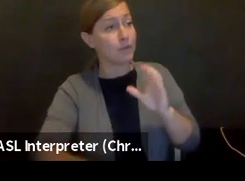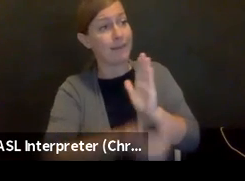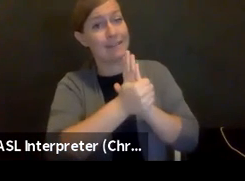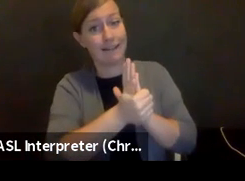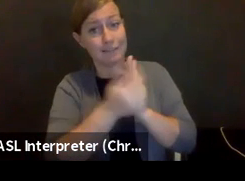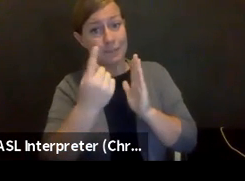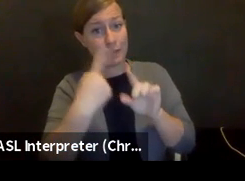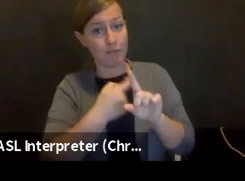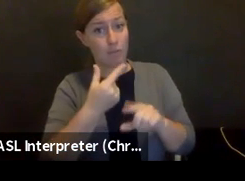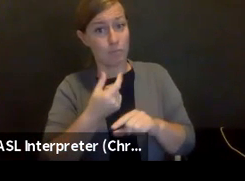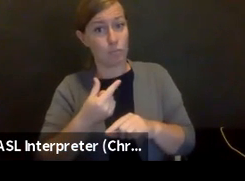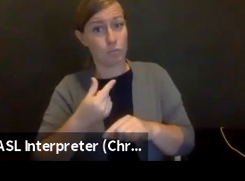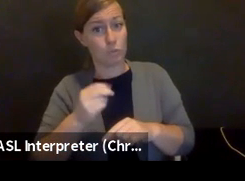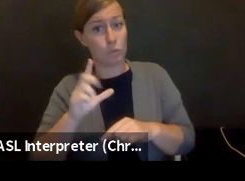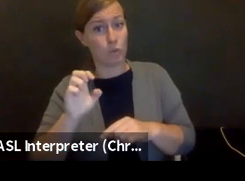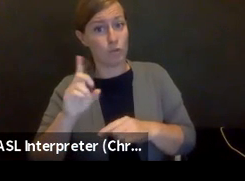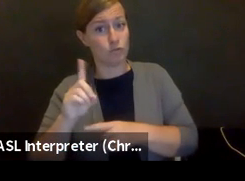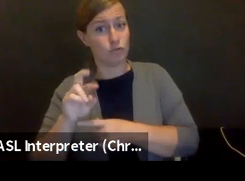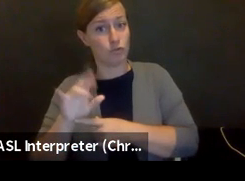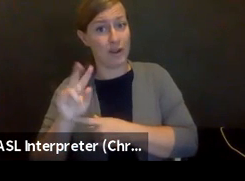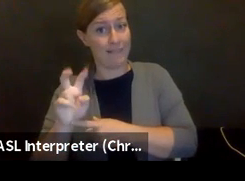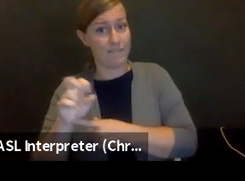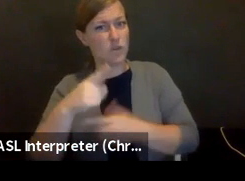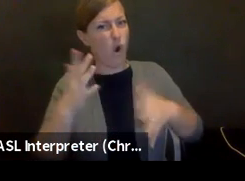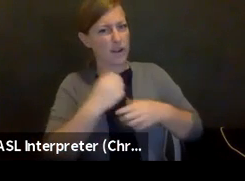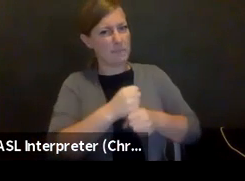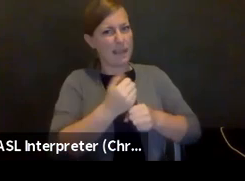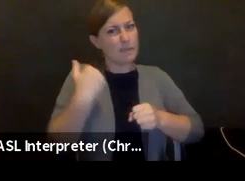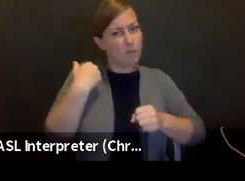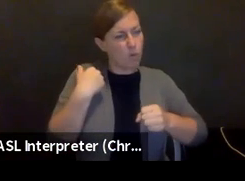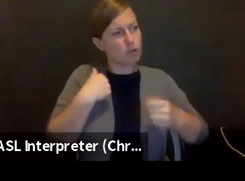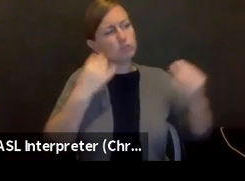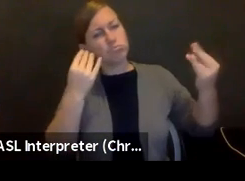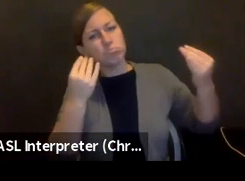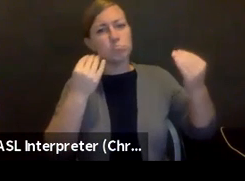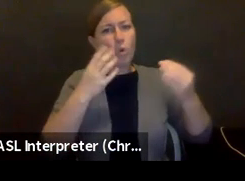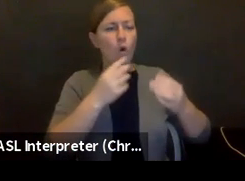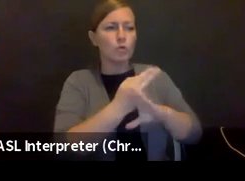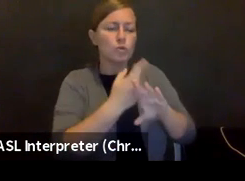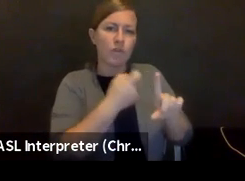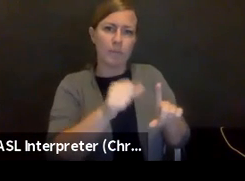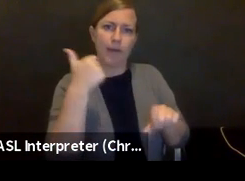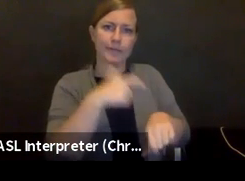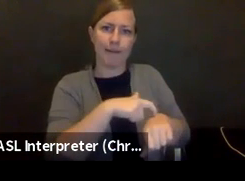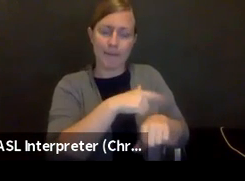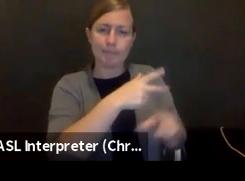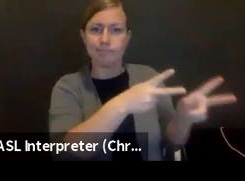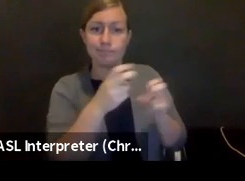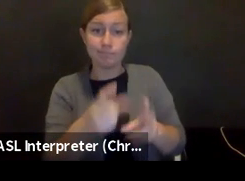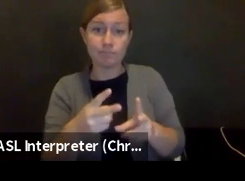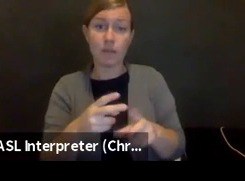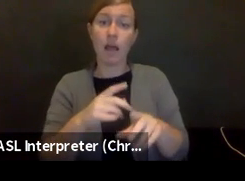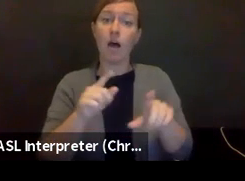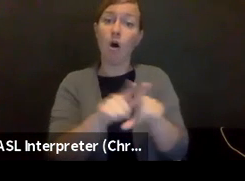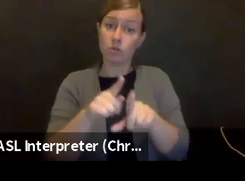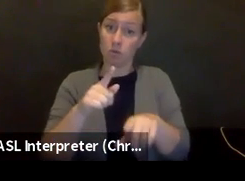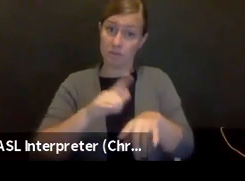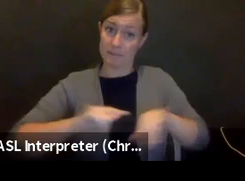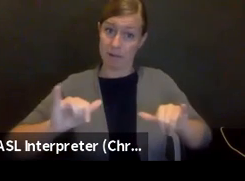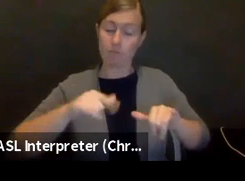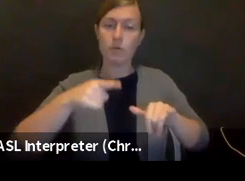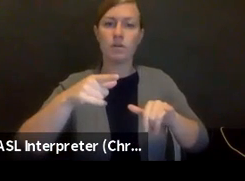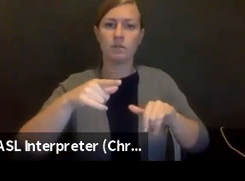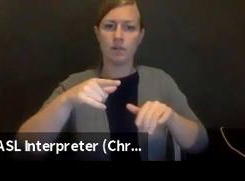Jeff Crawford: you made it beforehand because you've been thinking about it or you add reuse something from before, but you could also at that moment, create the document for the assignment.